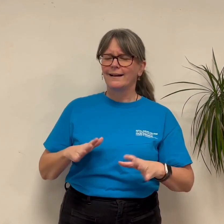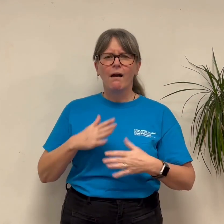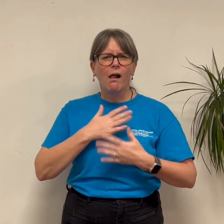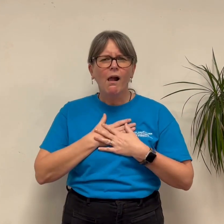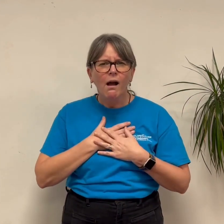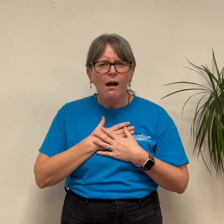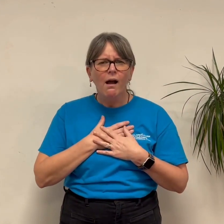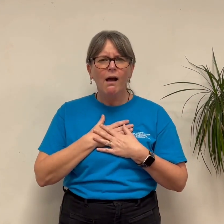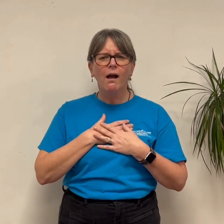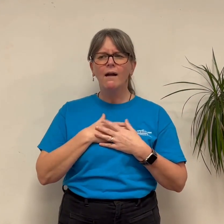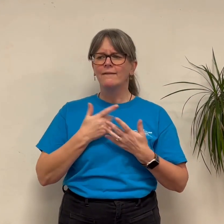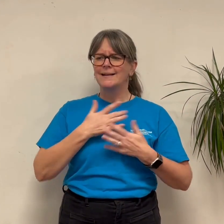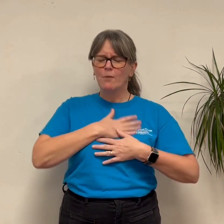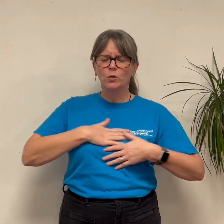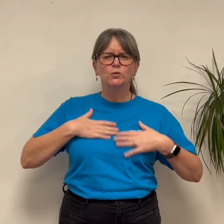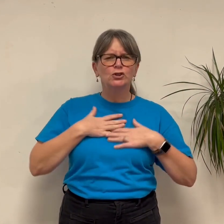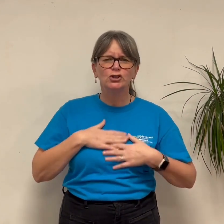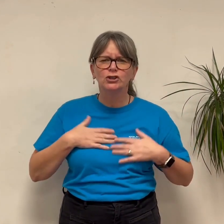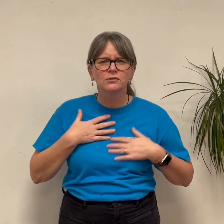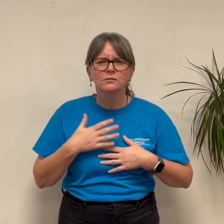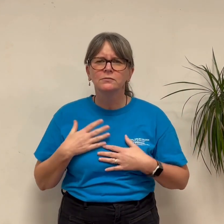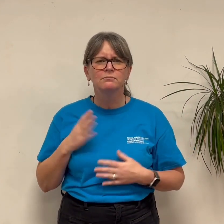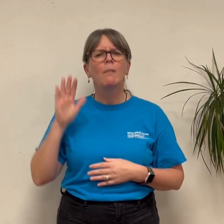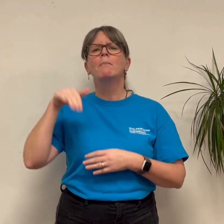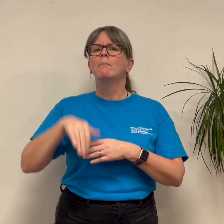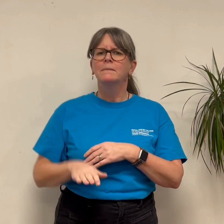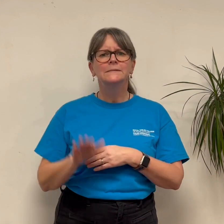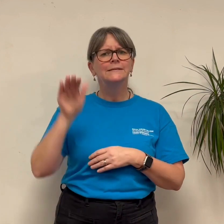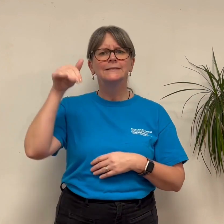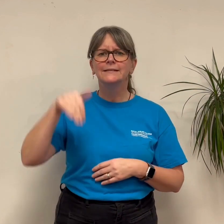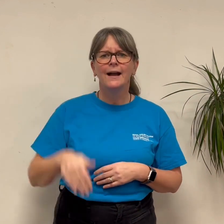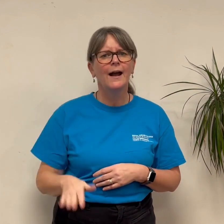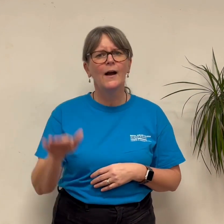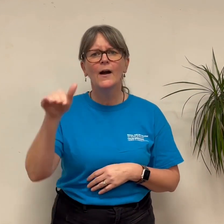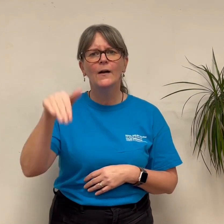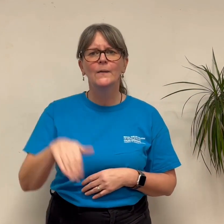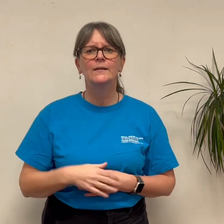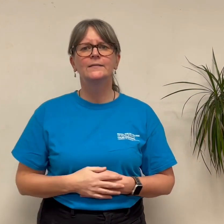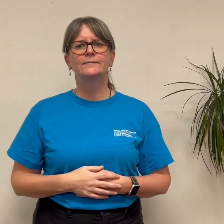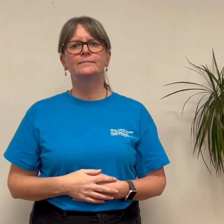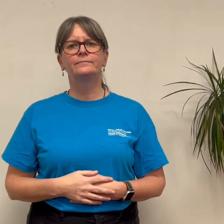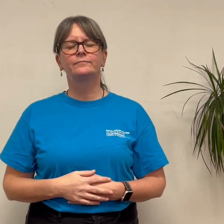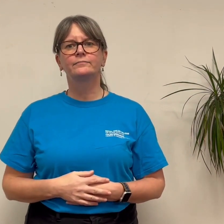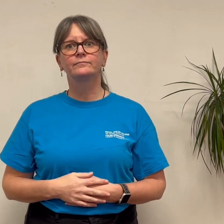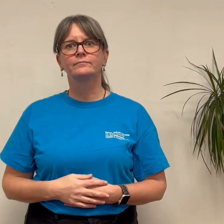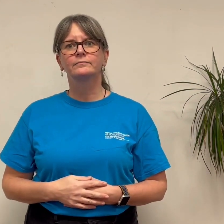what it is to be in love and the outpouring of emotions that comes with the territory.